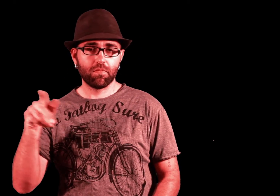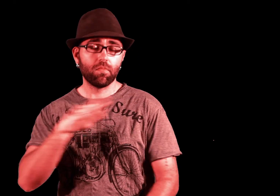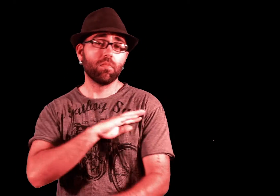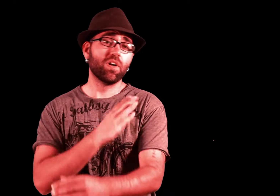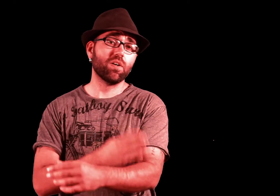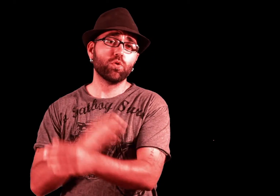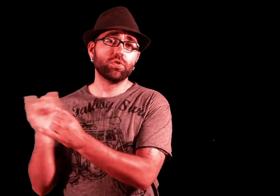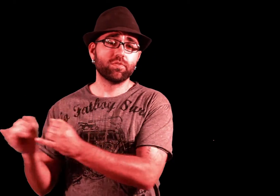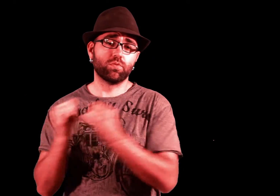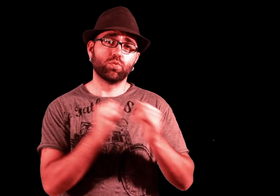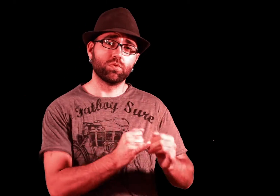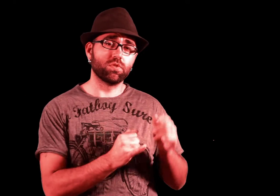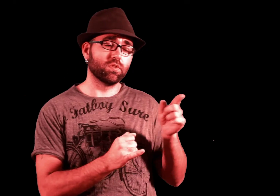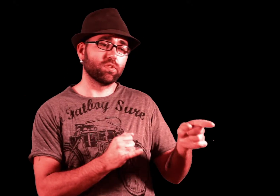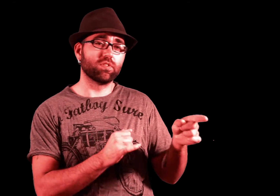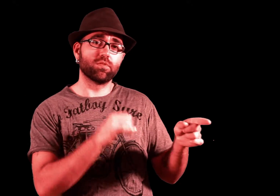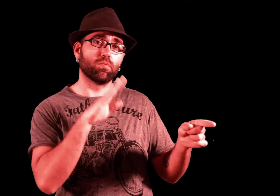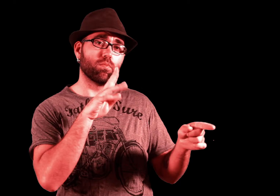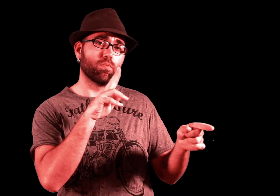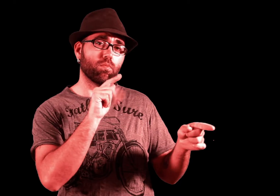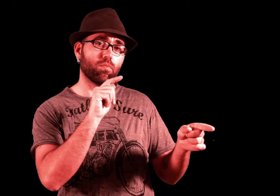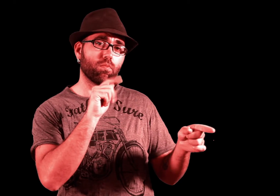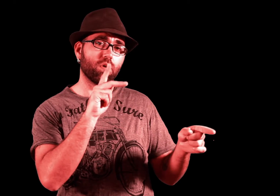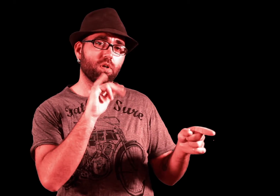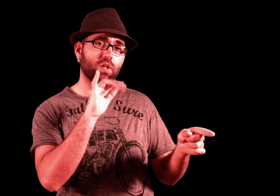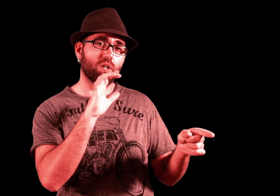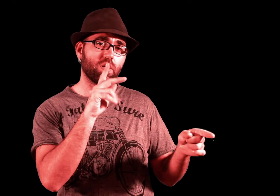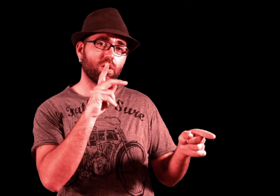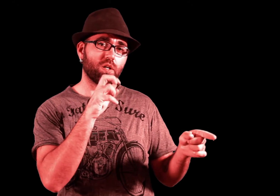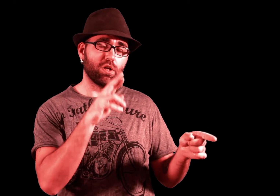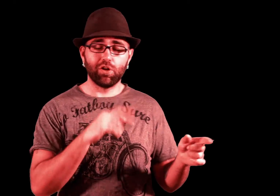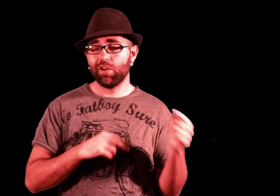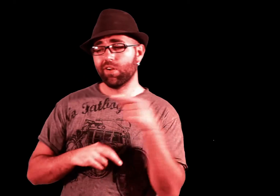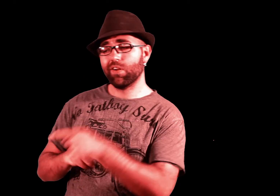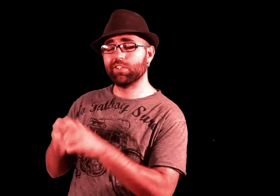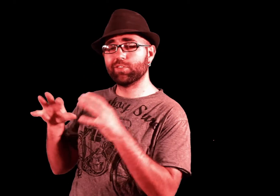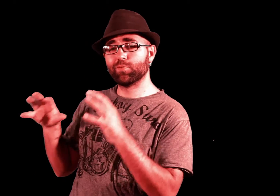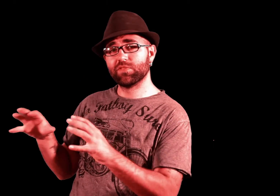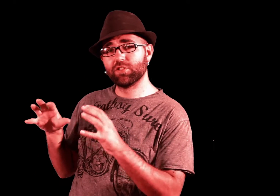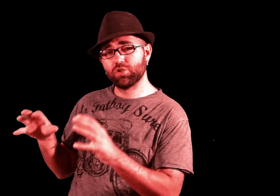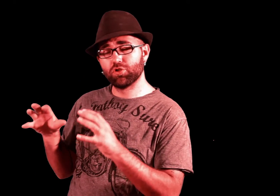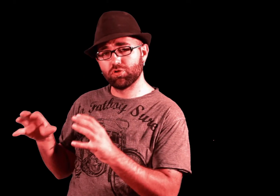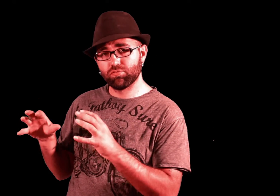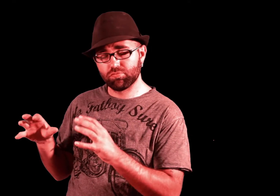powering individually the buttkicker and the speakers.